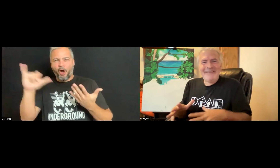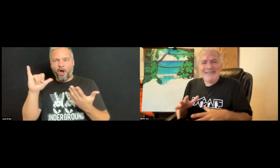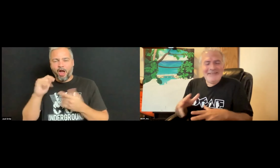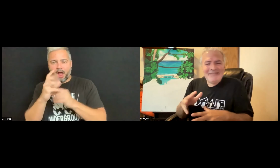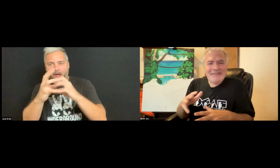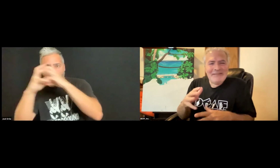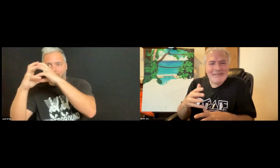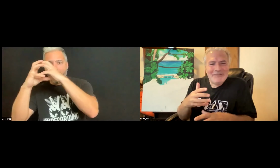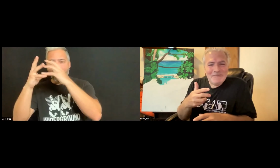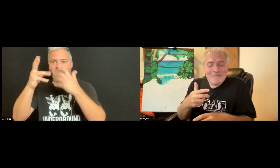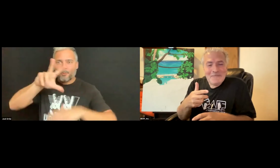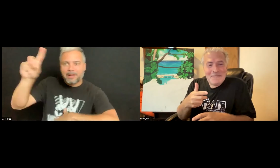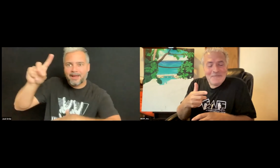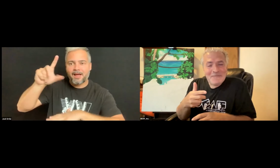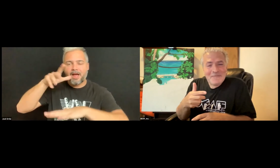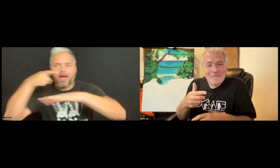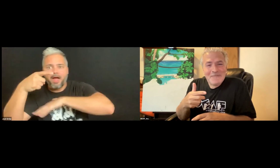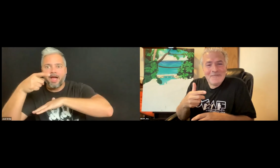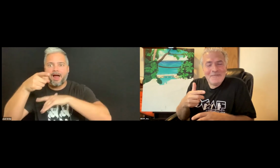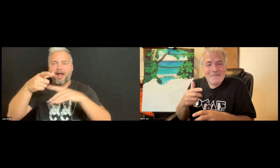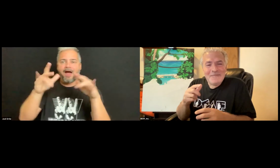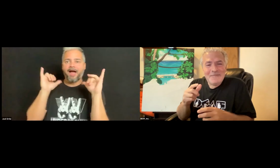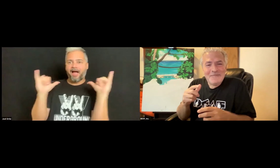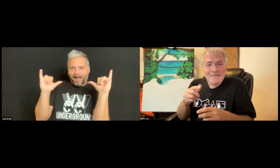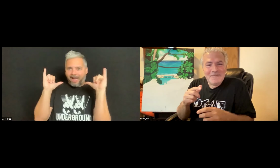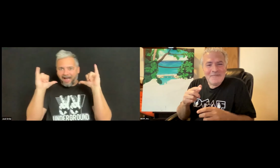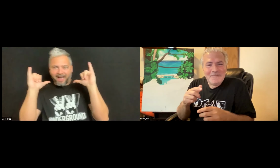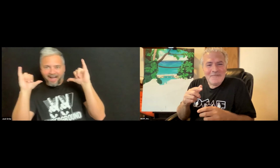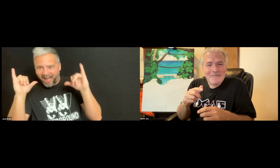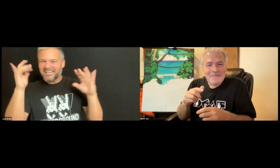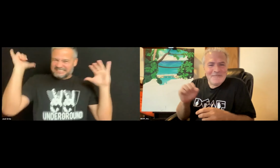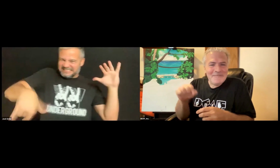Did you see all of the visuals that I added?